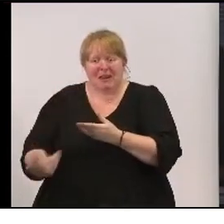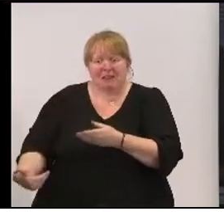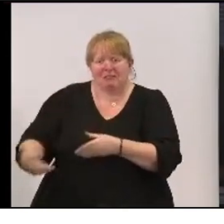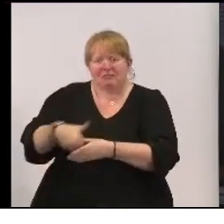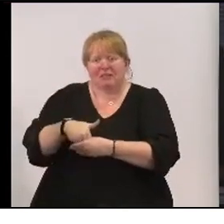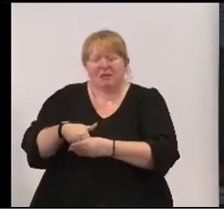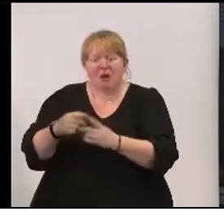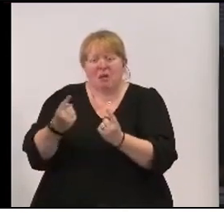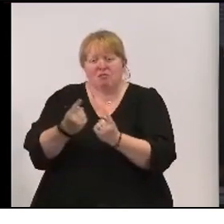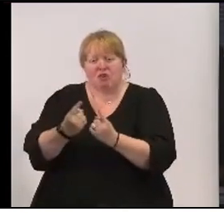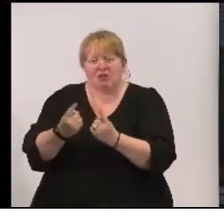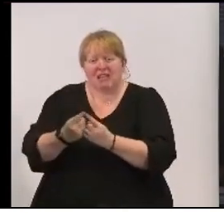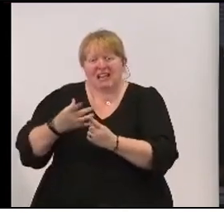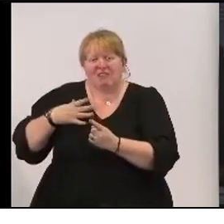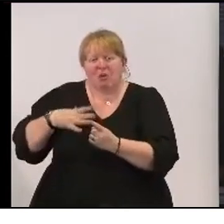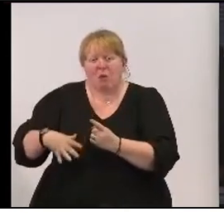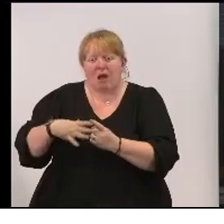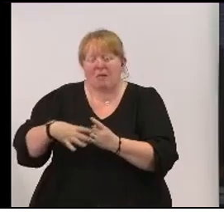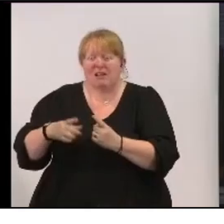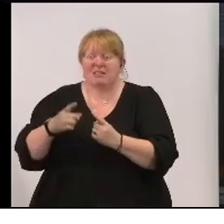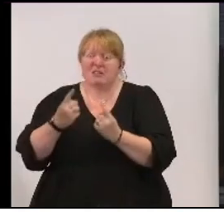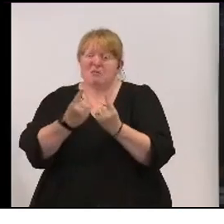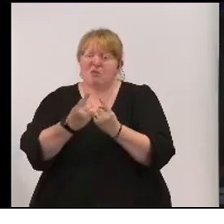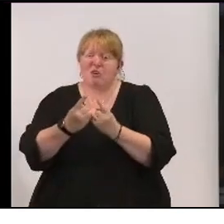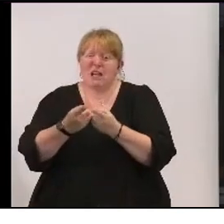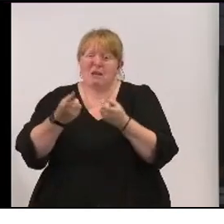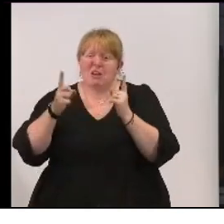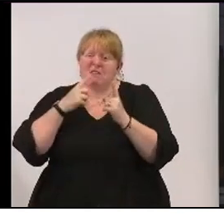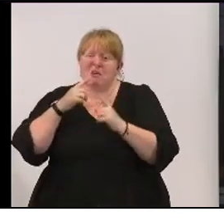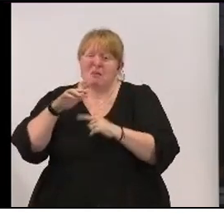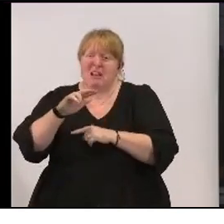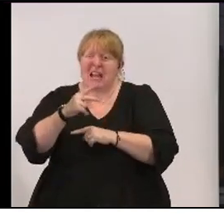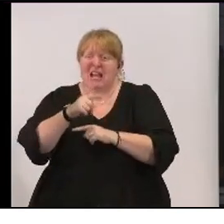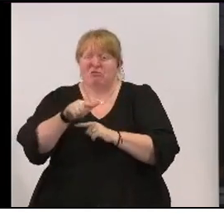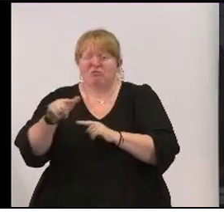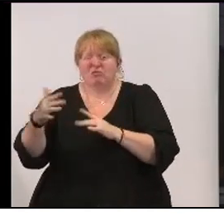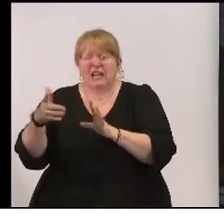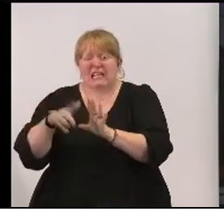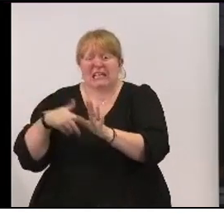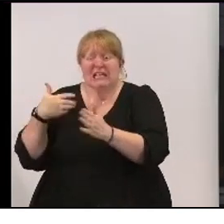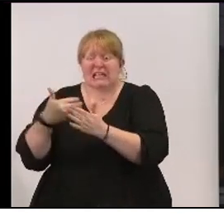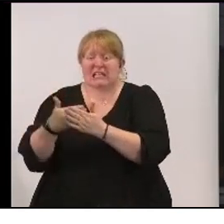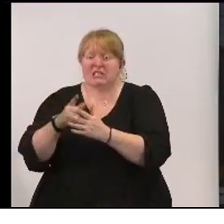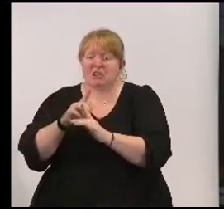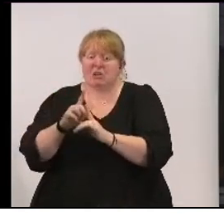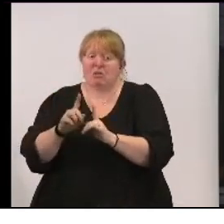I've been a product manager for 8-10 years now. And so without being an accessibility specialist,